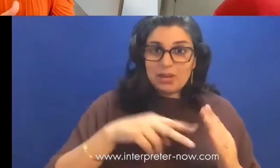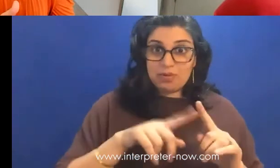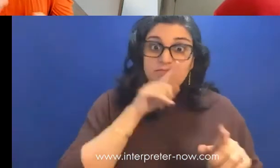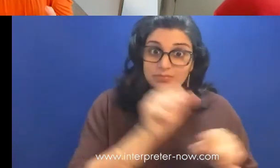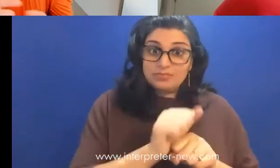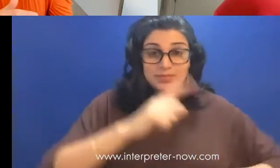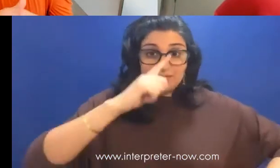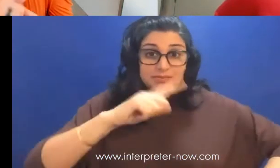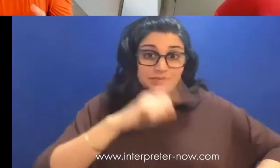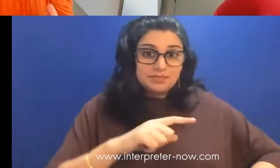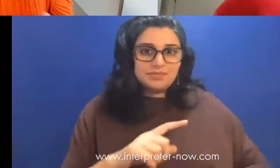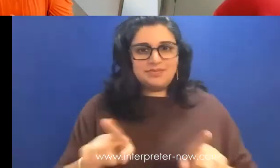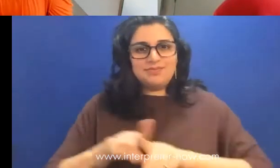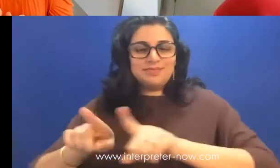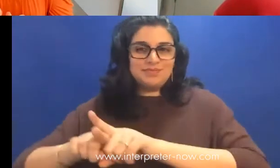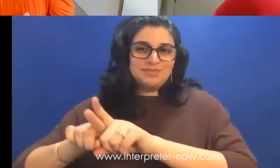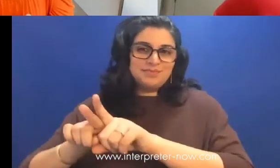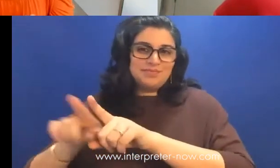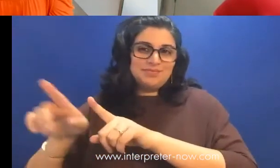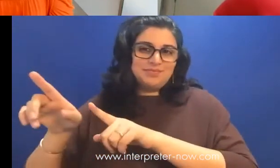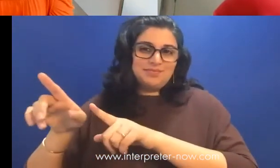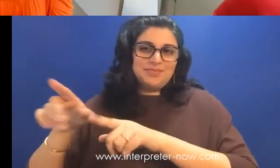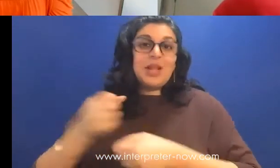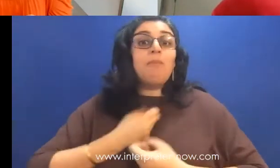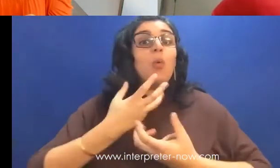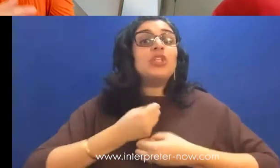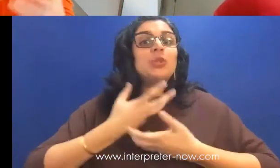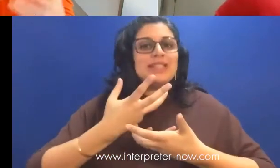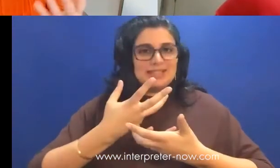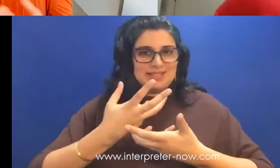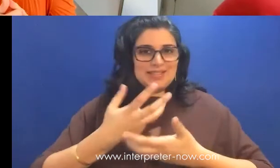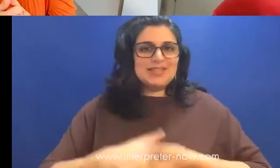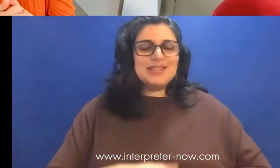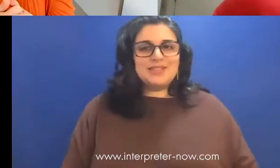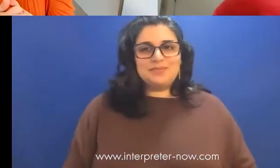And also, I just want to say poetry.